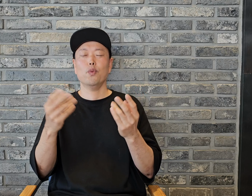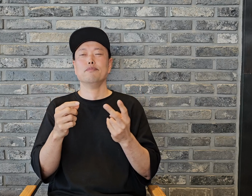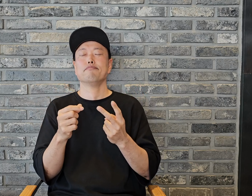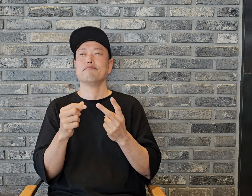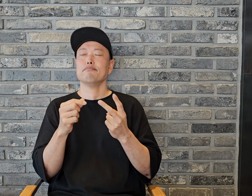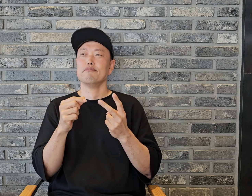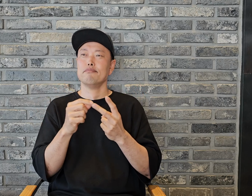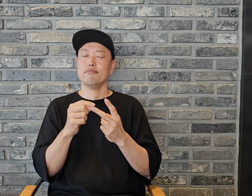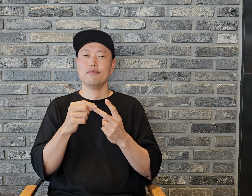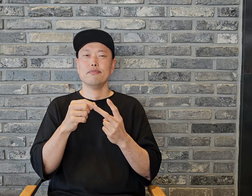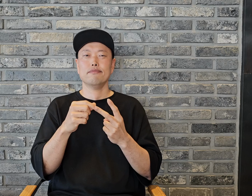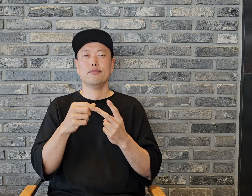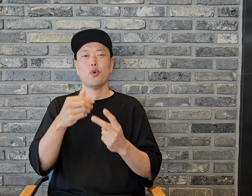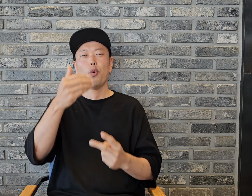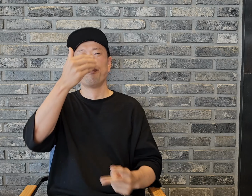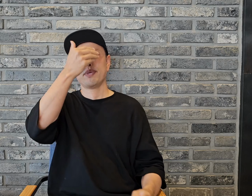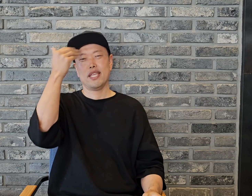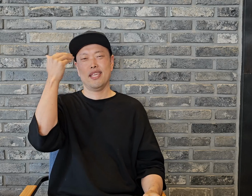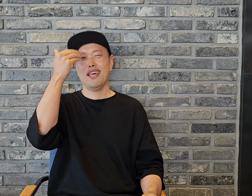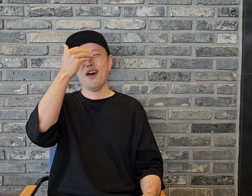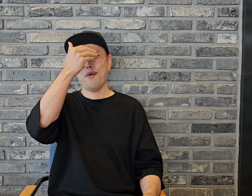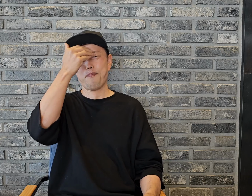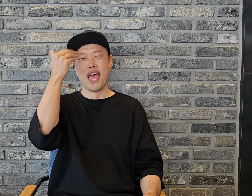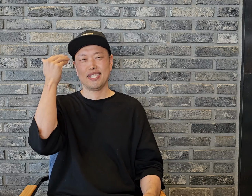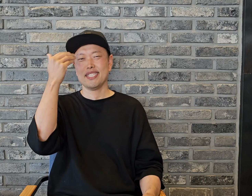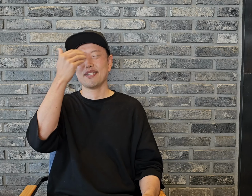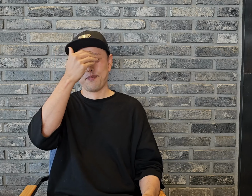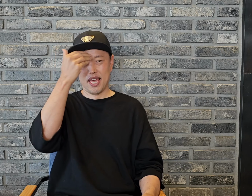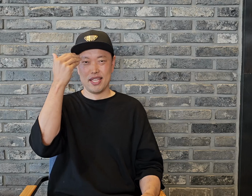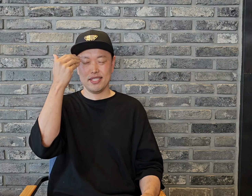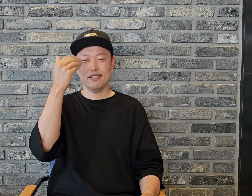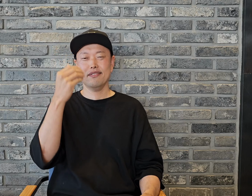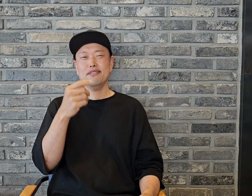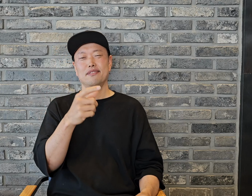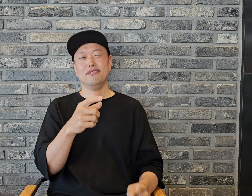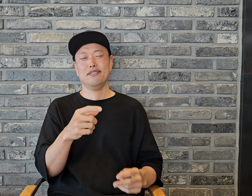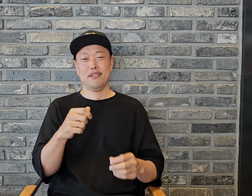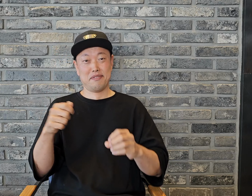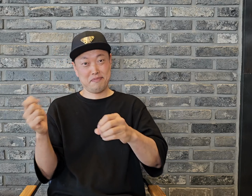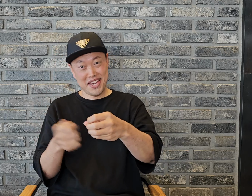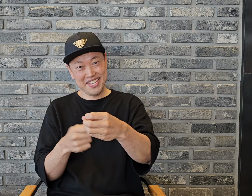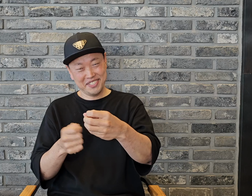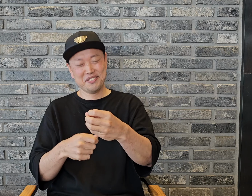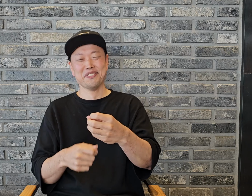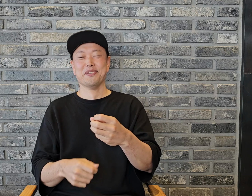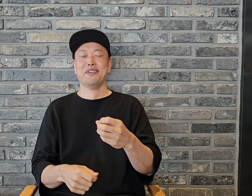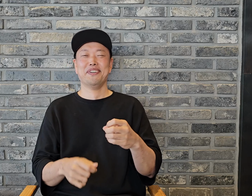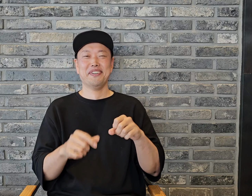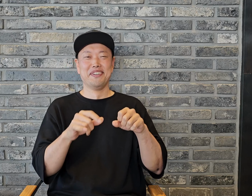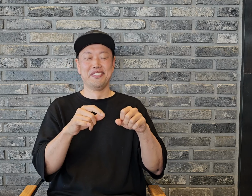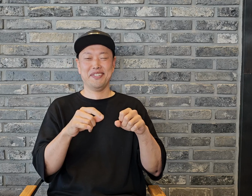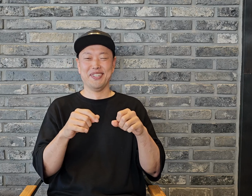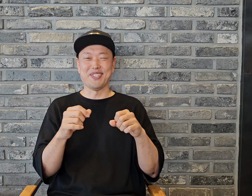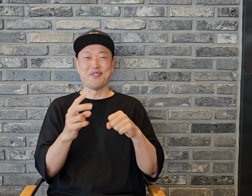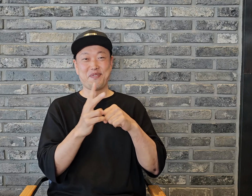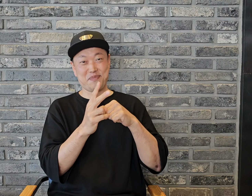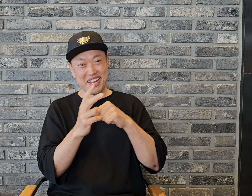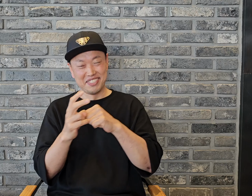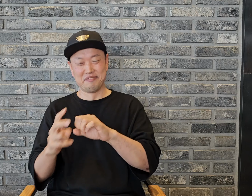It also means 'young'. There is also the traditional amusement ride 'top', and the snail